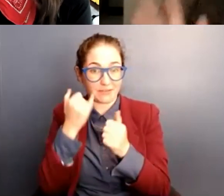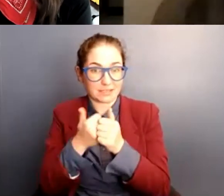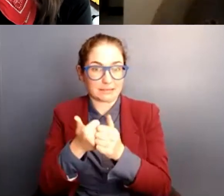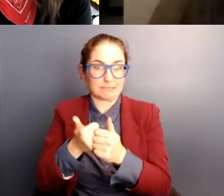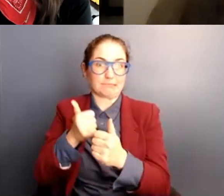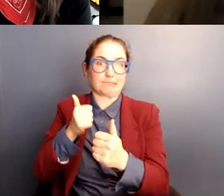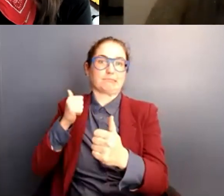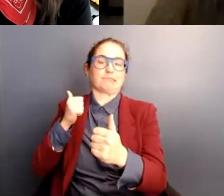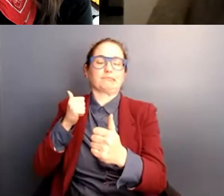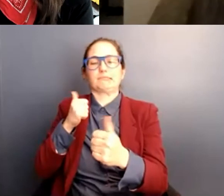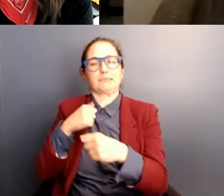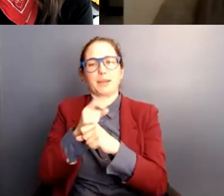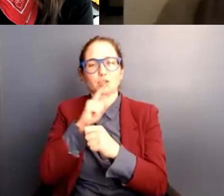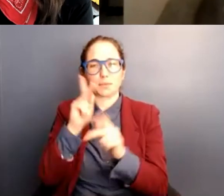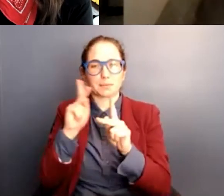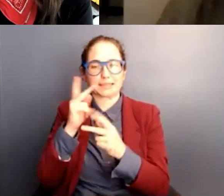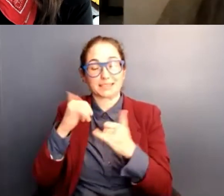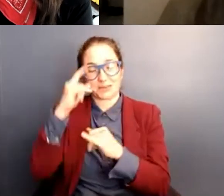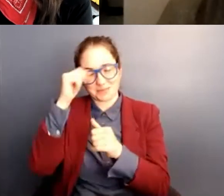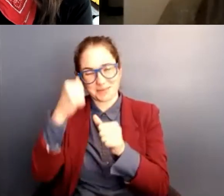sure everyone still remembers. But you can definitely do it as